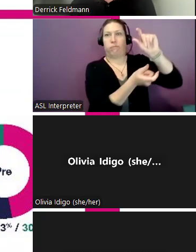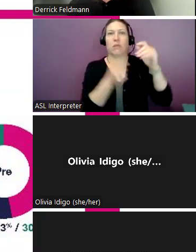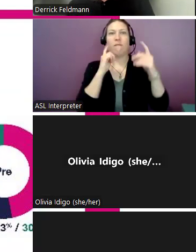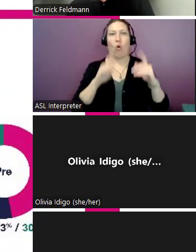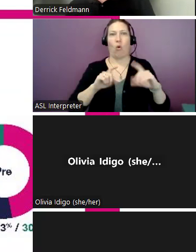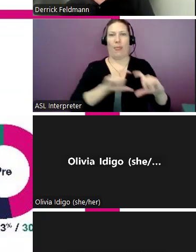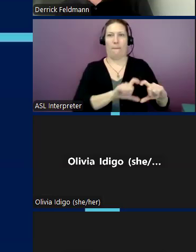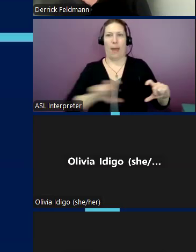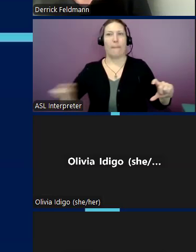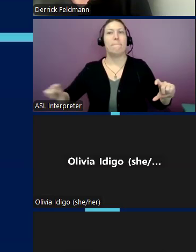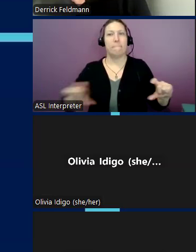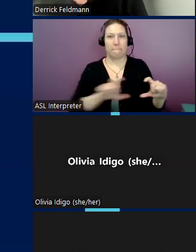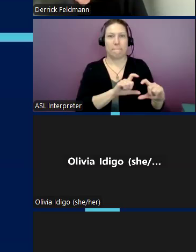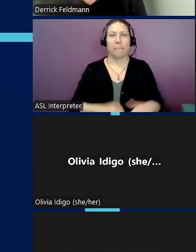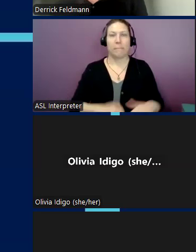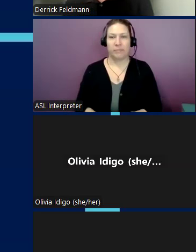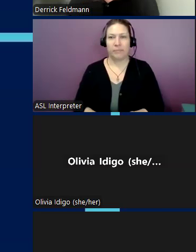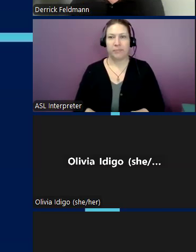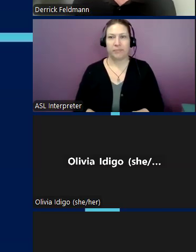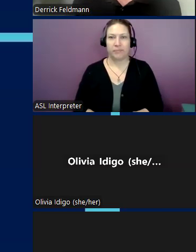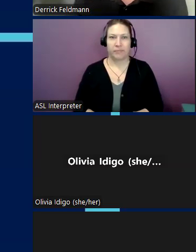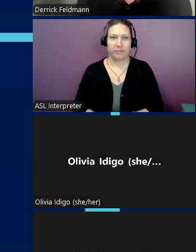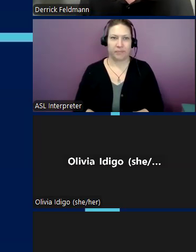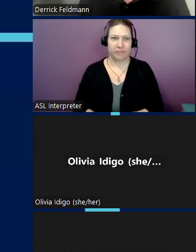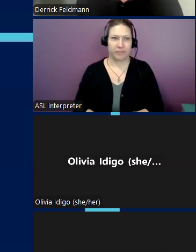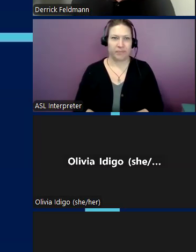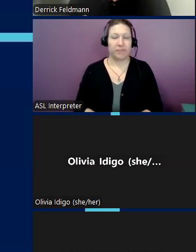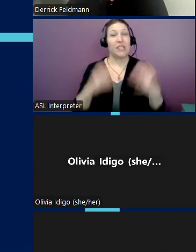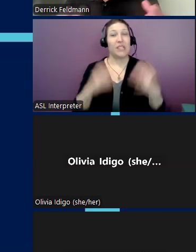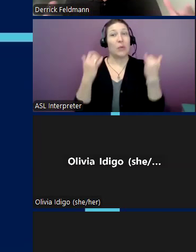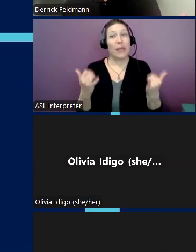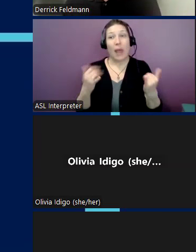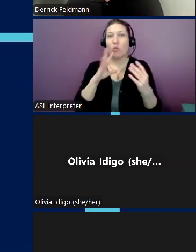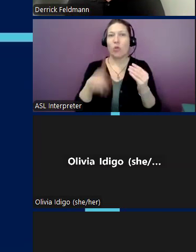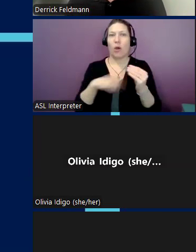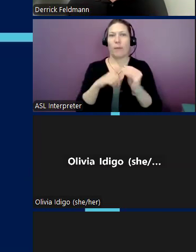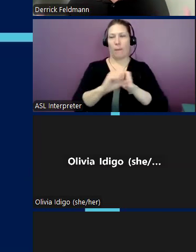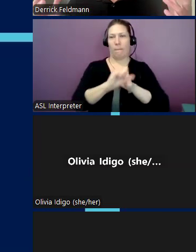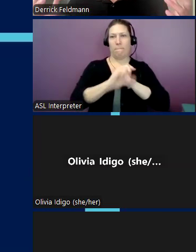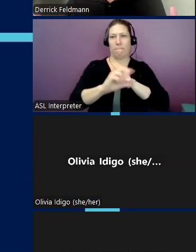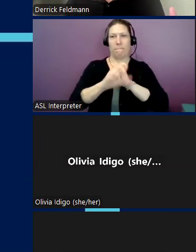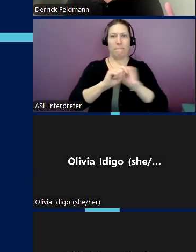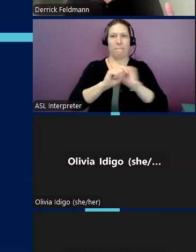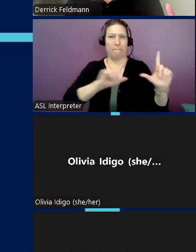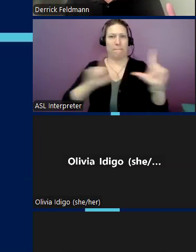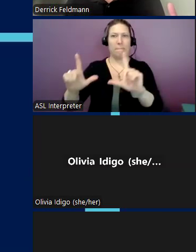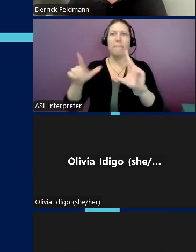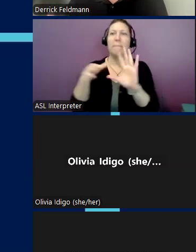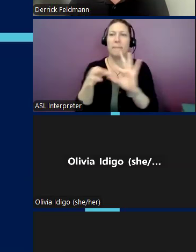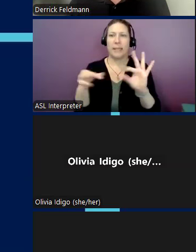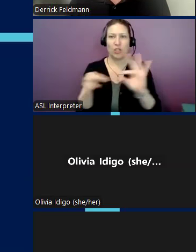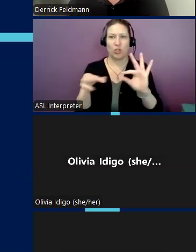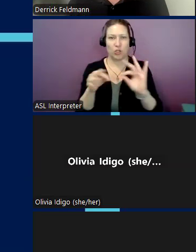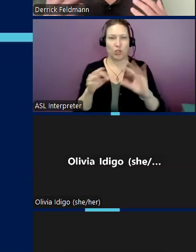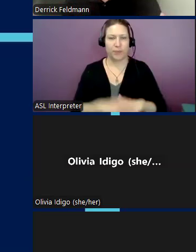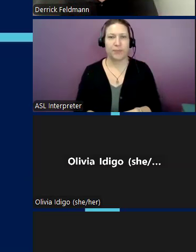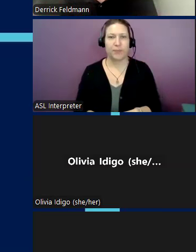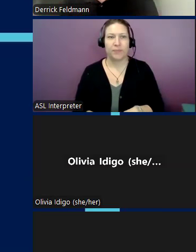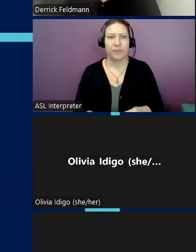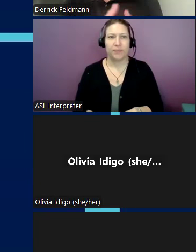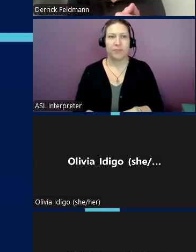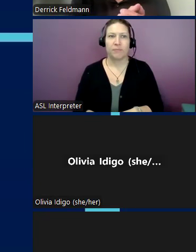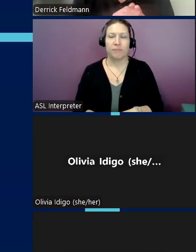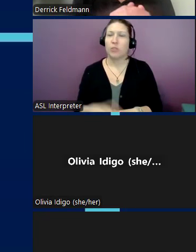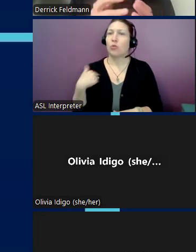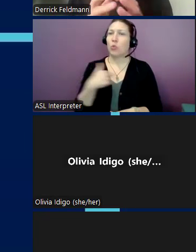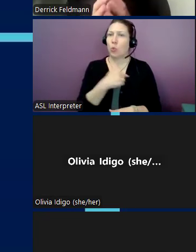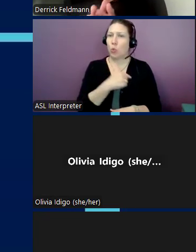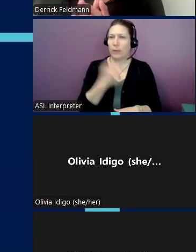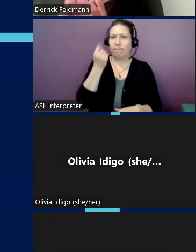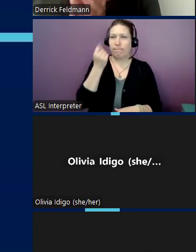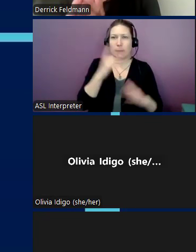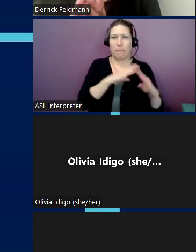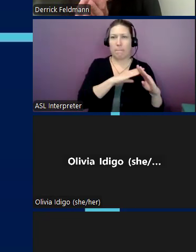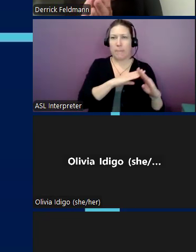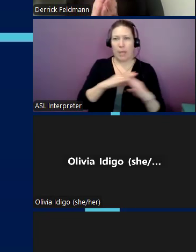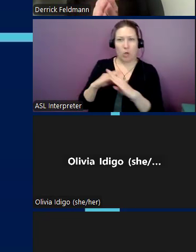So now we've got our good barriers. We kind of understand some of the challenges why people wouldn't. Right?